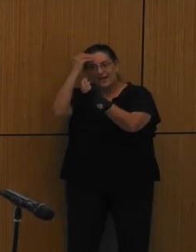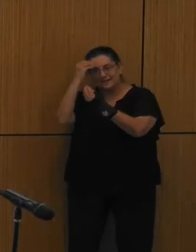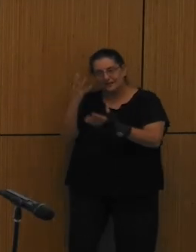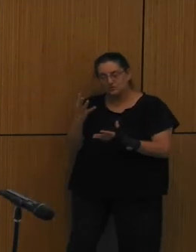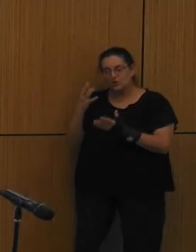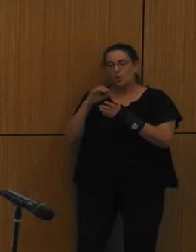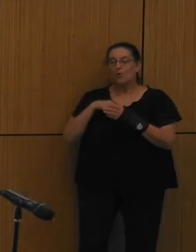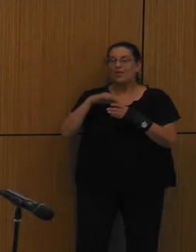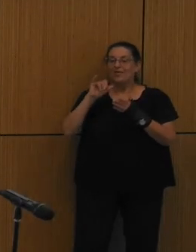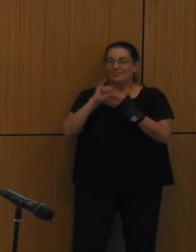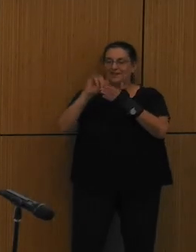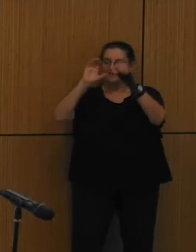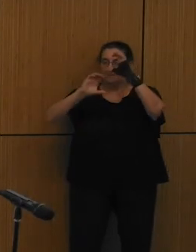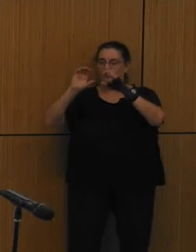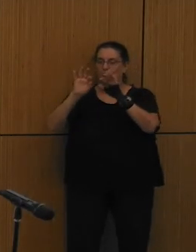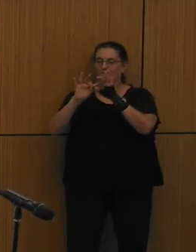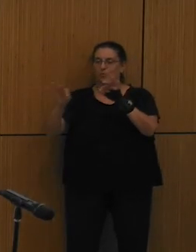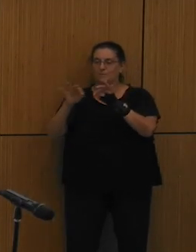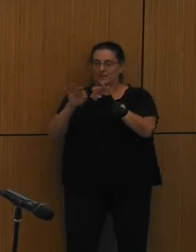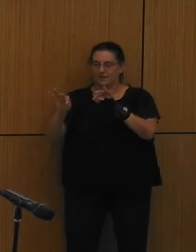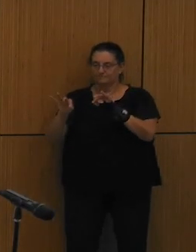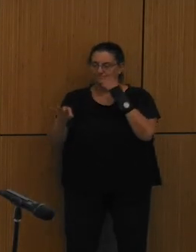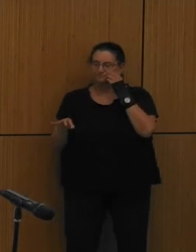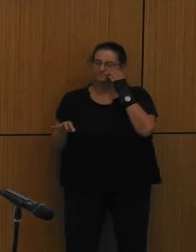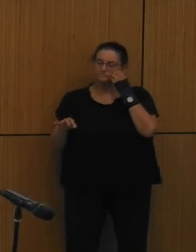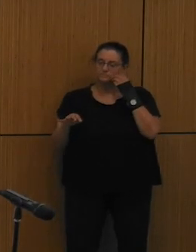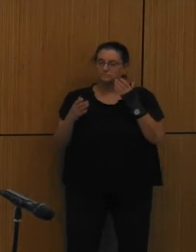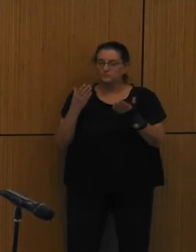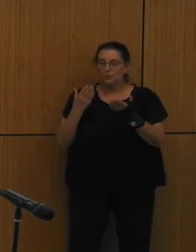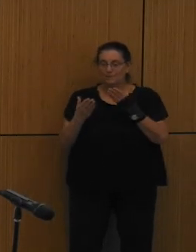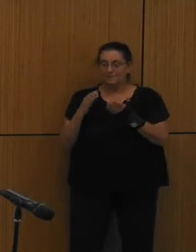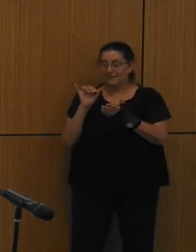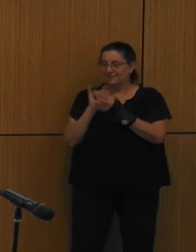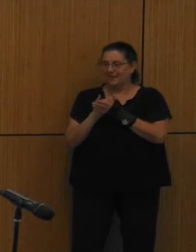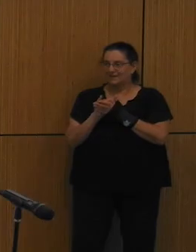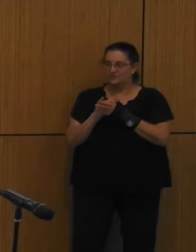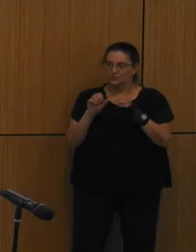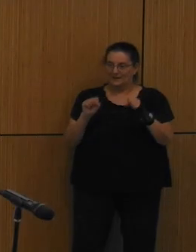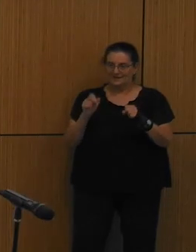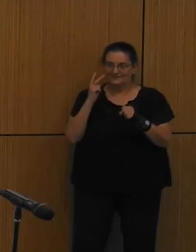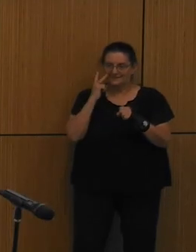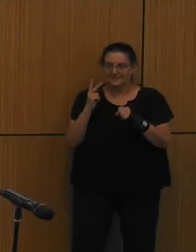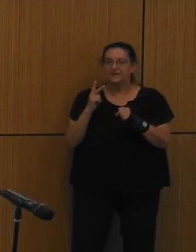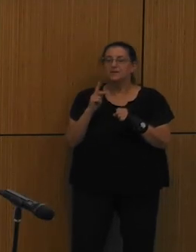And so that's a real breakthrough, to actually get to that TV magic moment where you can actually start to pick up true unknowns,